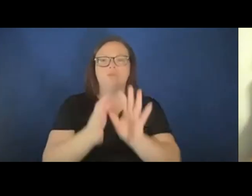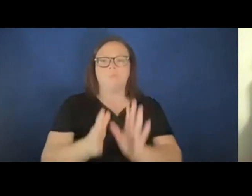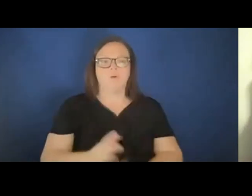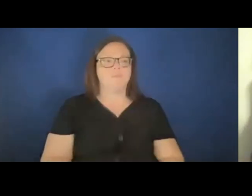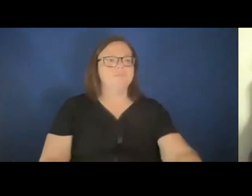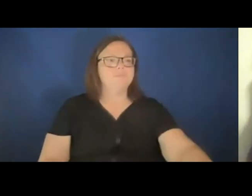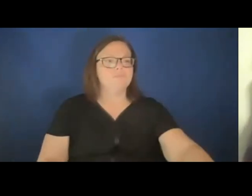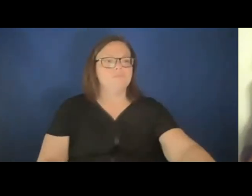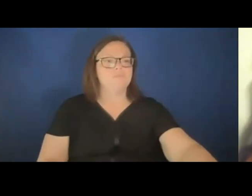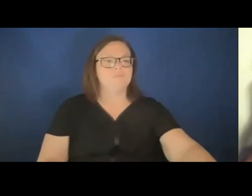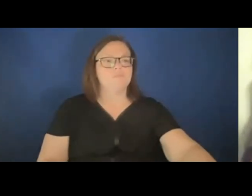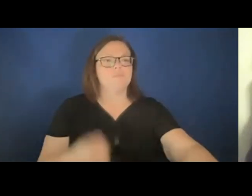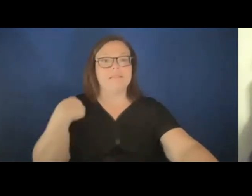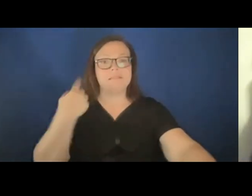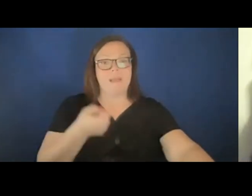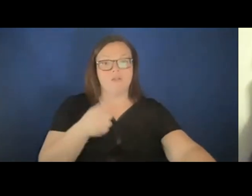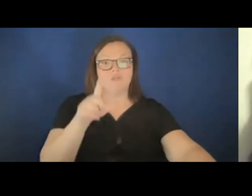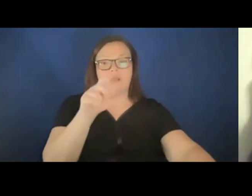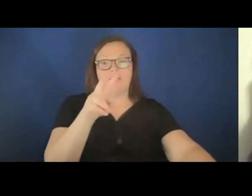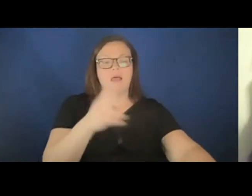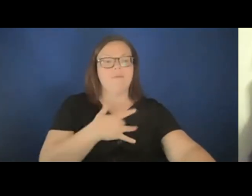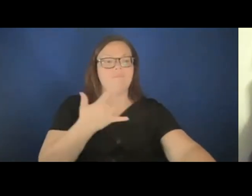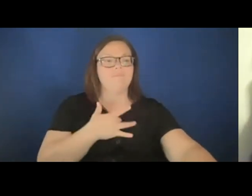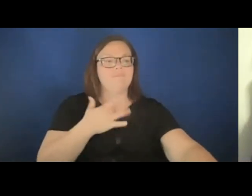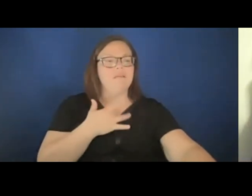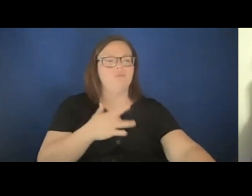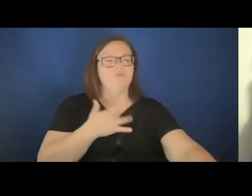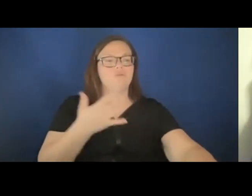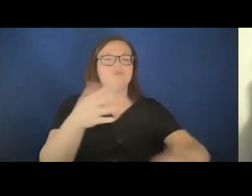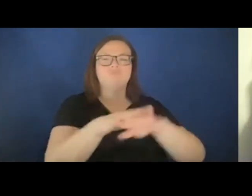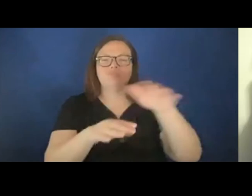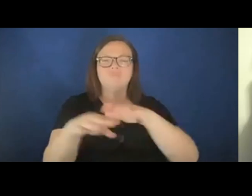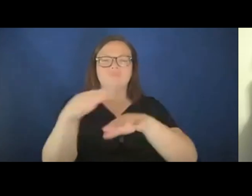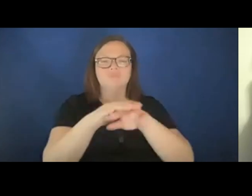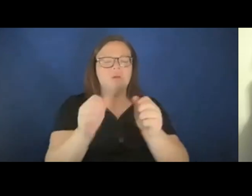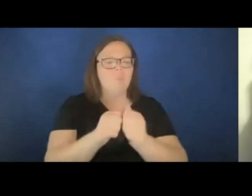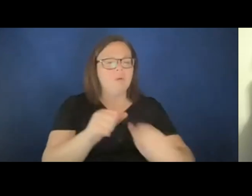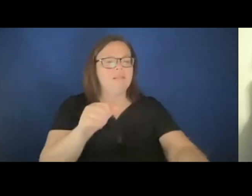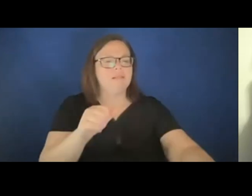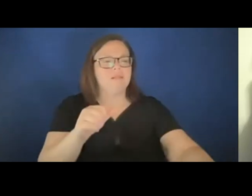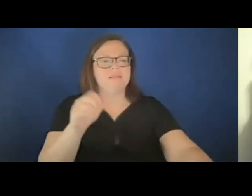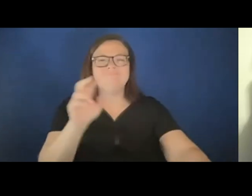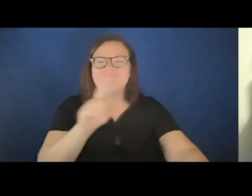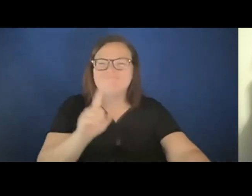In Spanish, love feels multilayered, striated with gradations of romantic and platonic affection.